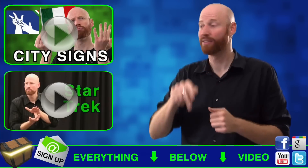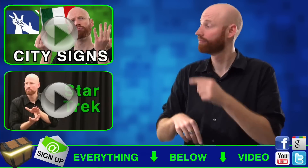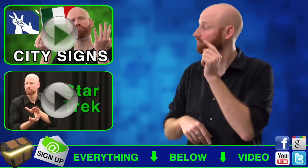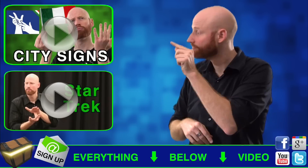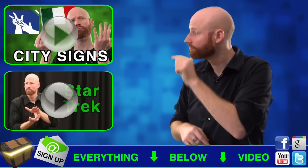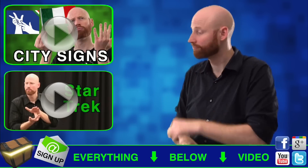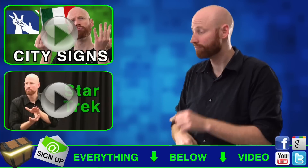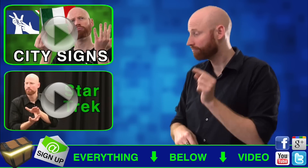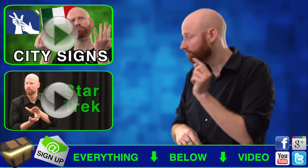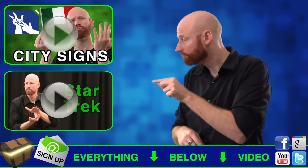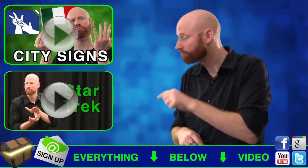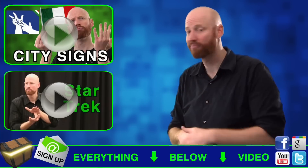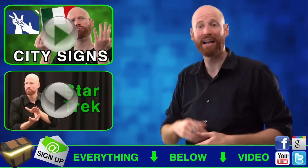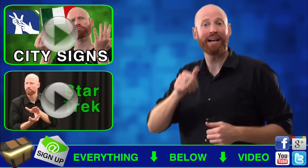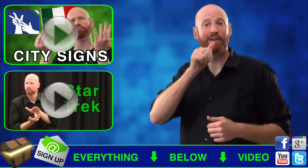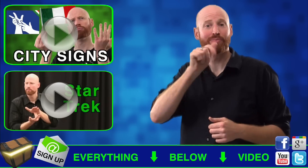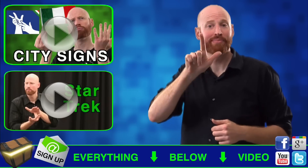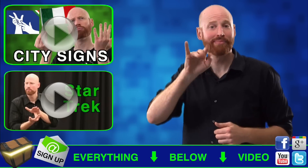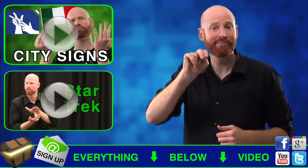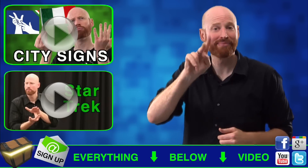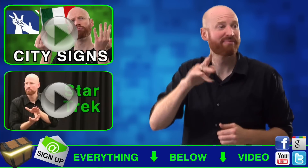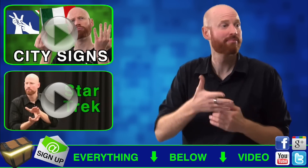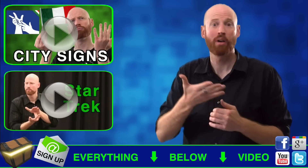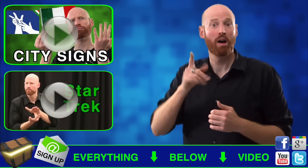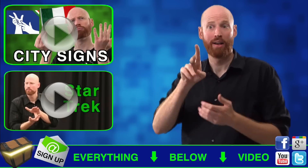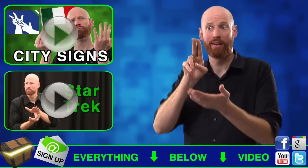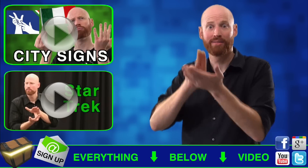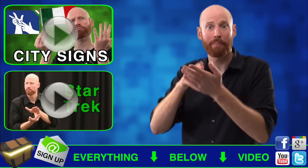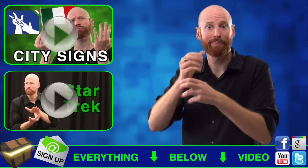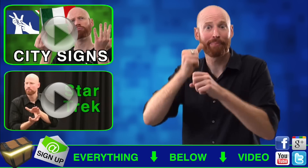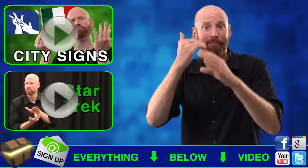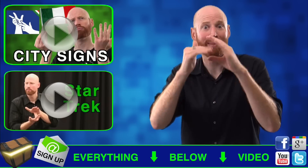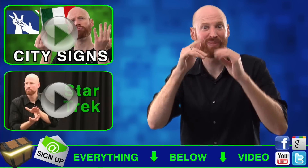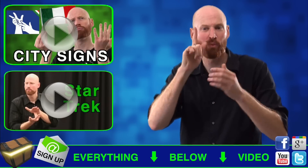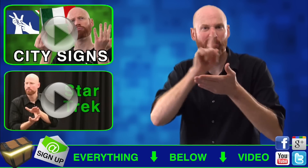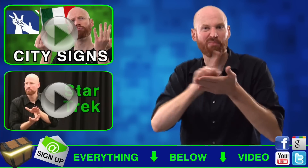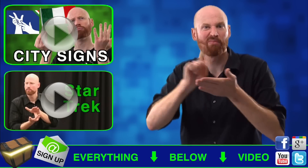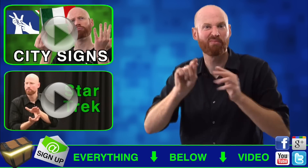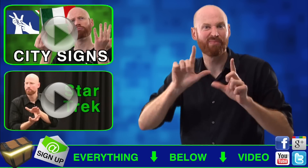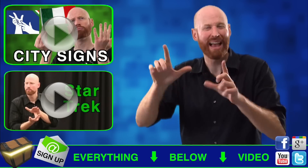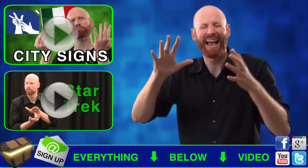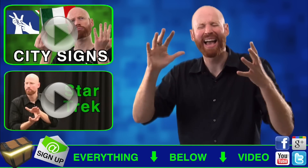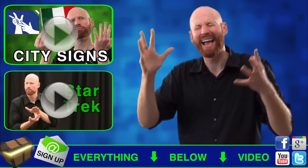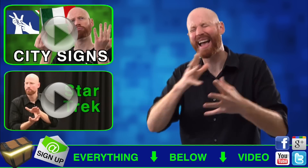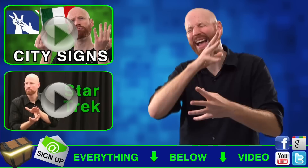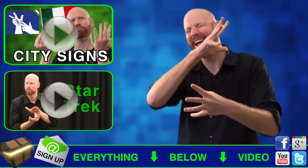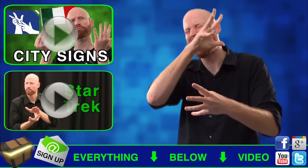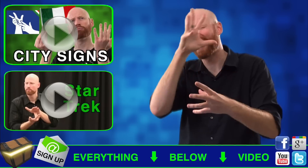Each link is here and here. If you'd like to find the secret link or subscribe to my vlog you can find all those